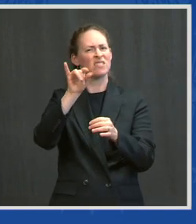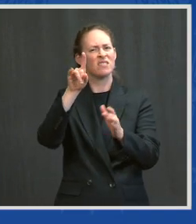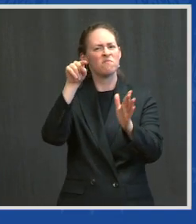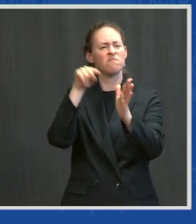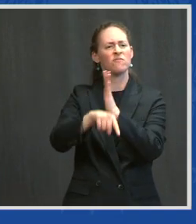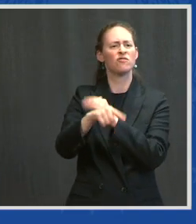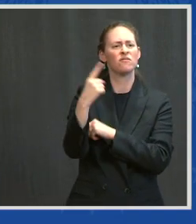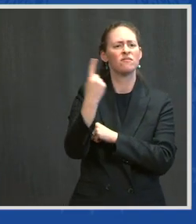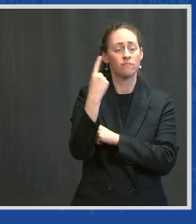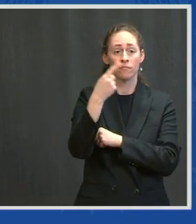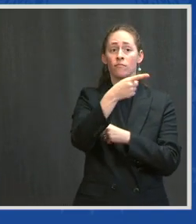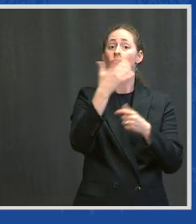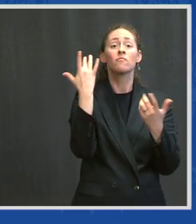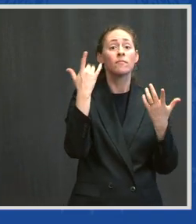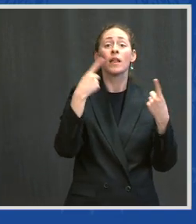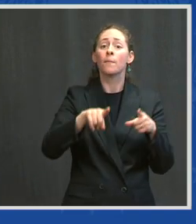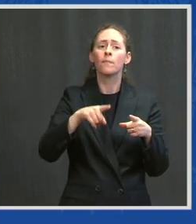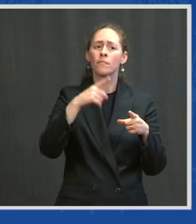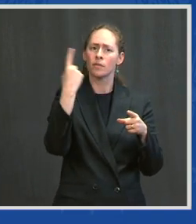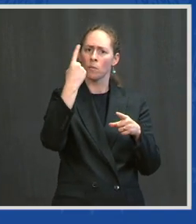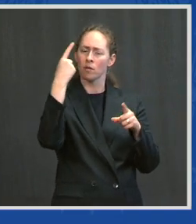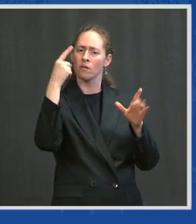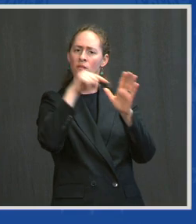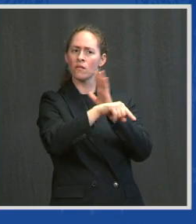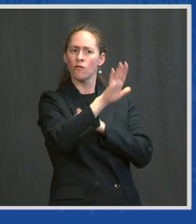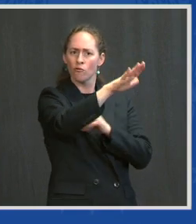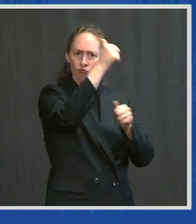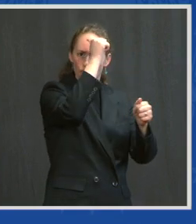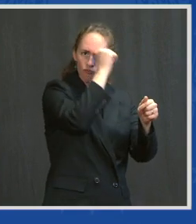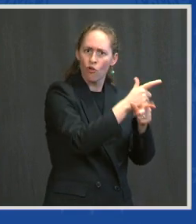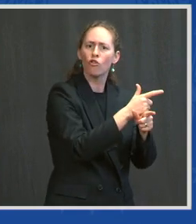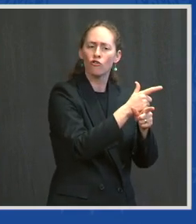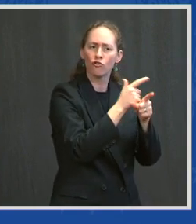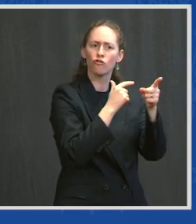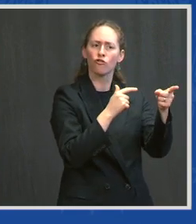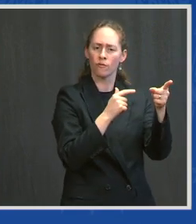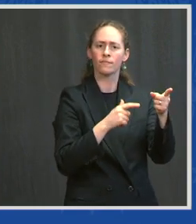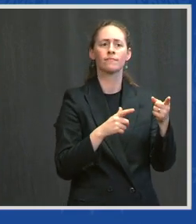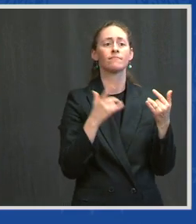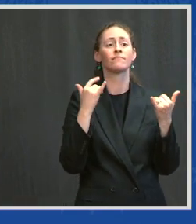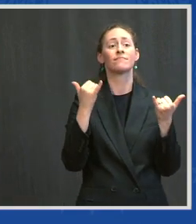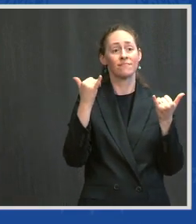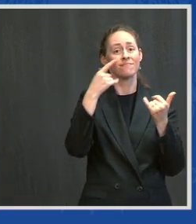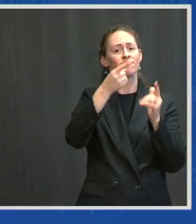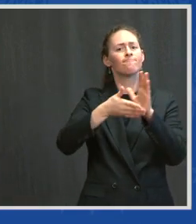And Eddie worked as a violence interrupter. Now he runs a program that provides high-risk men